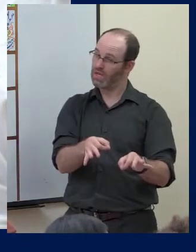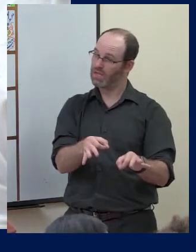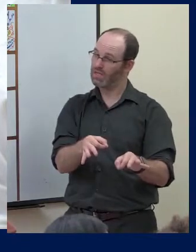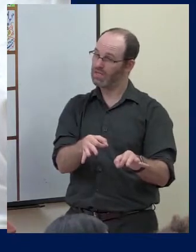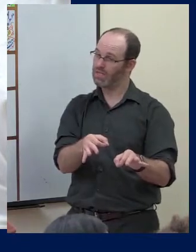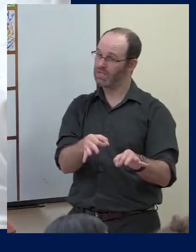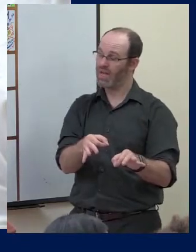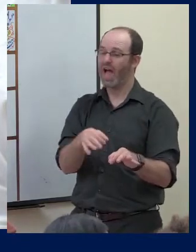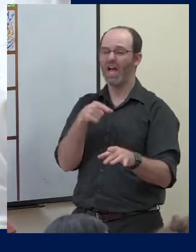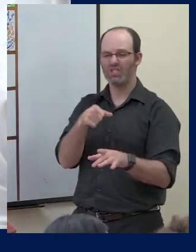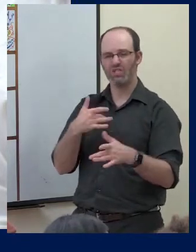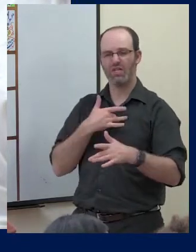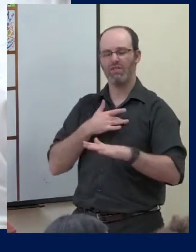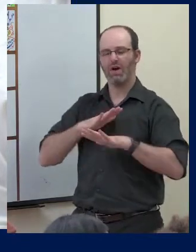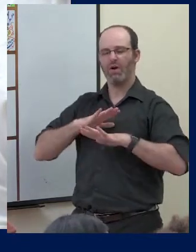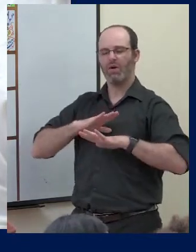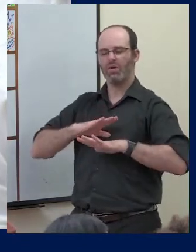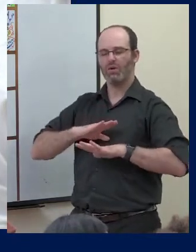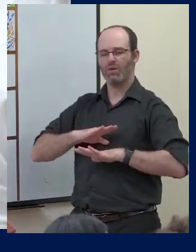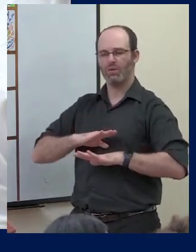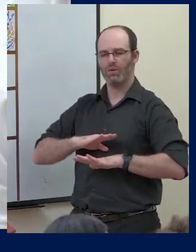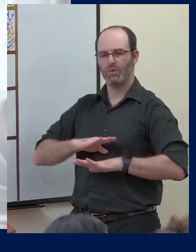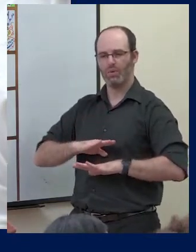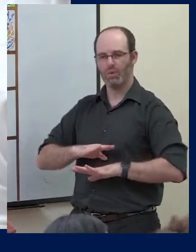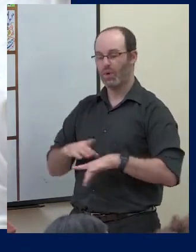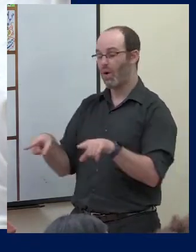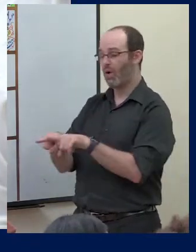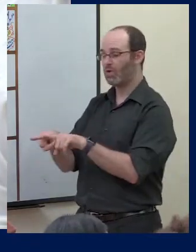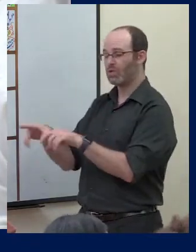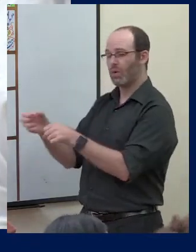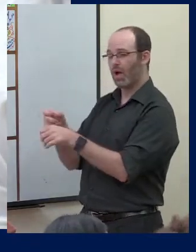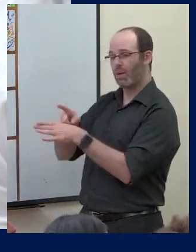at ease while also receiving professional guidance.